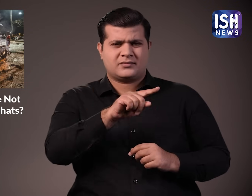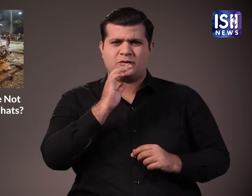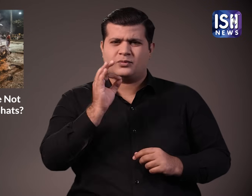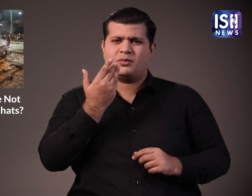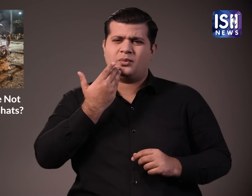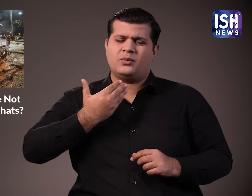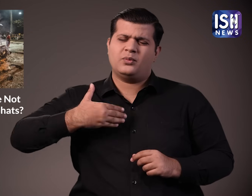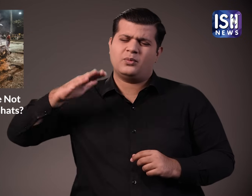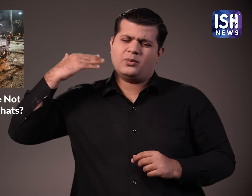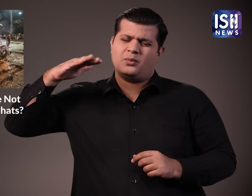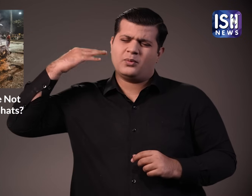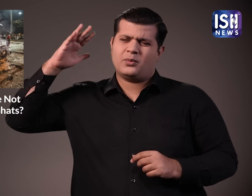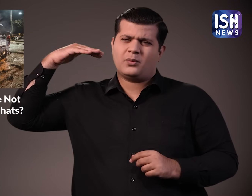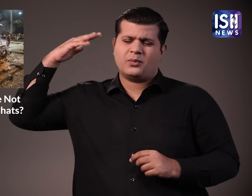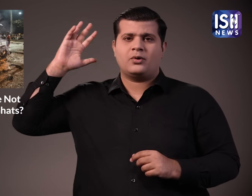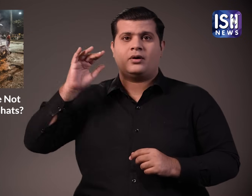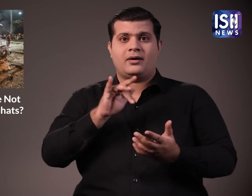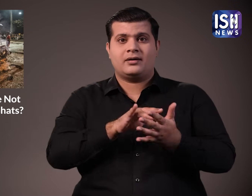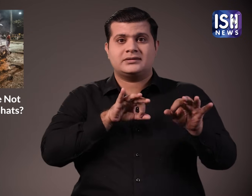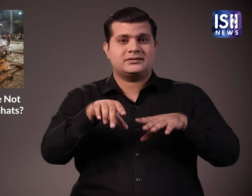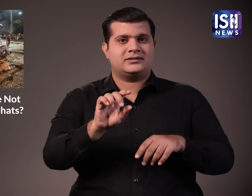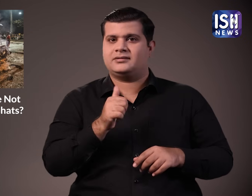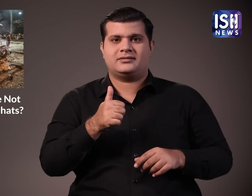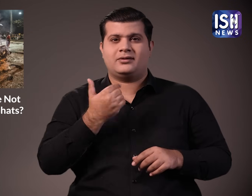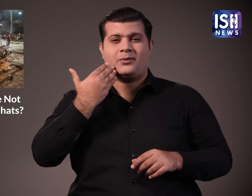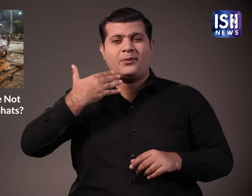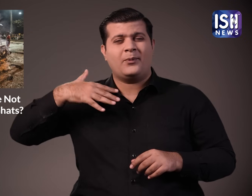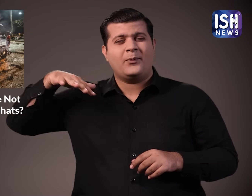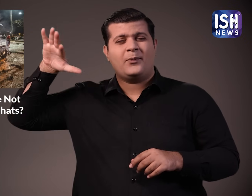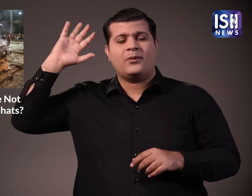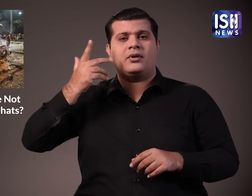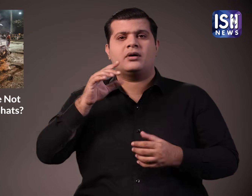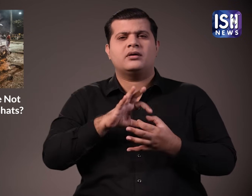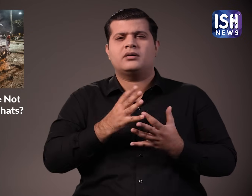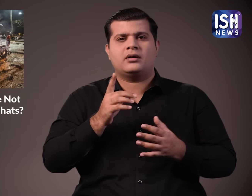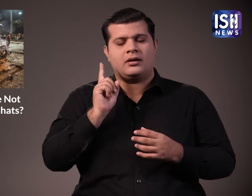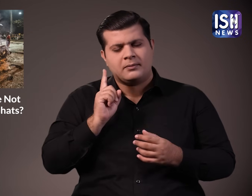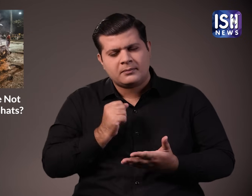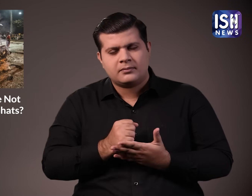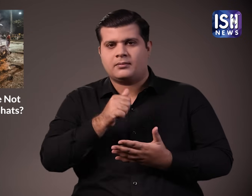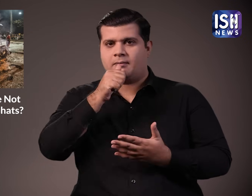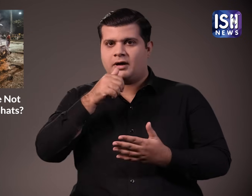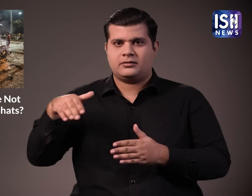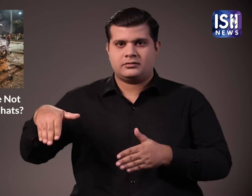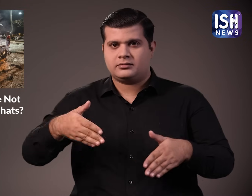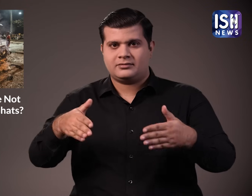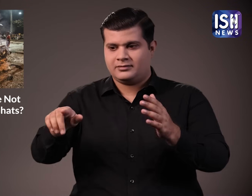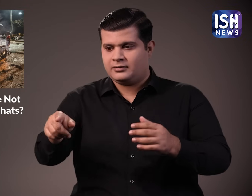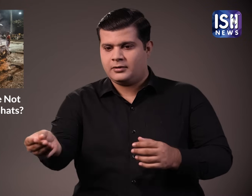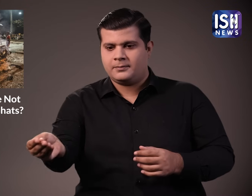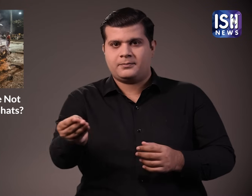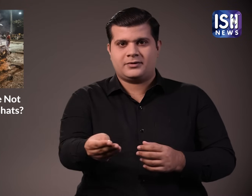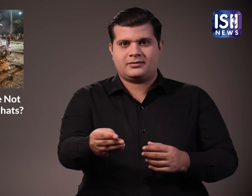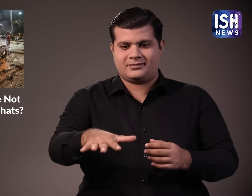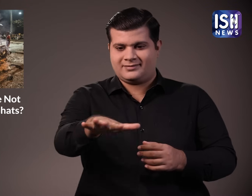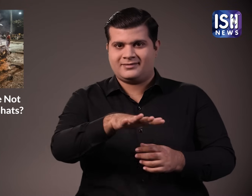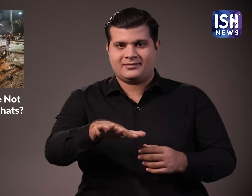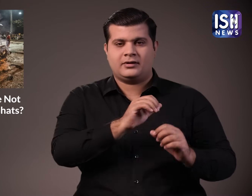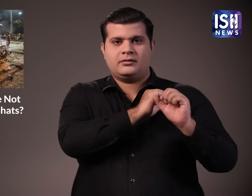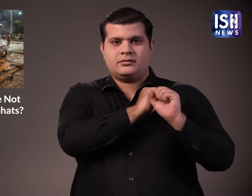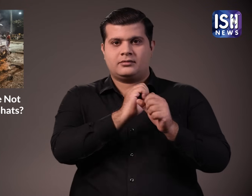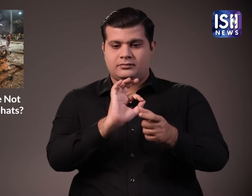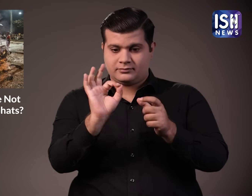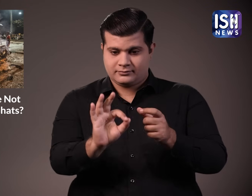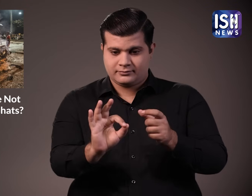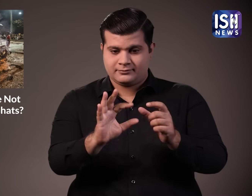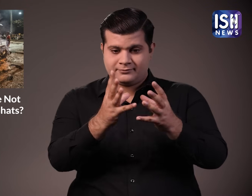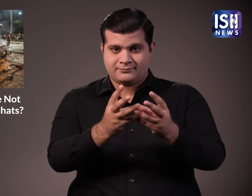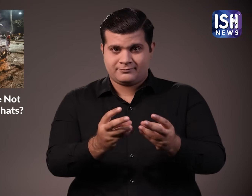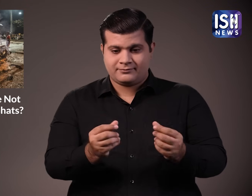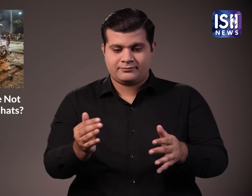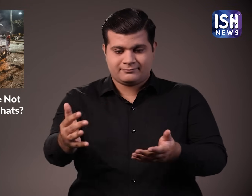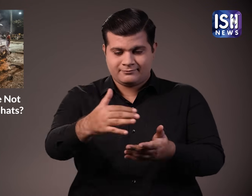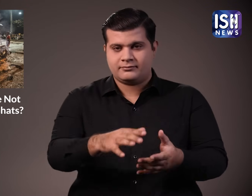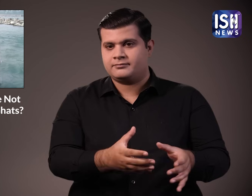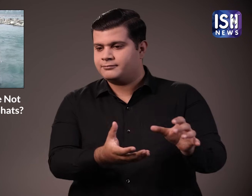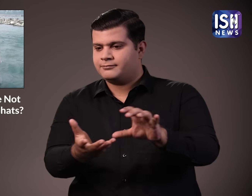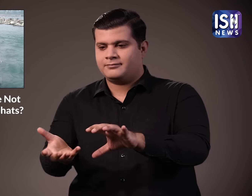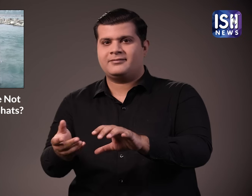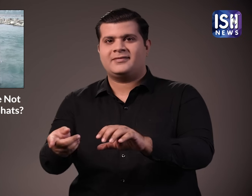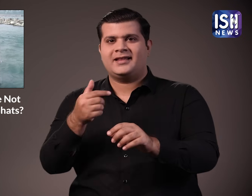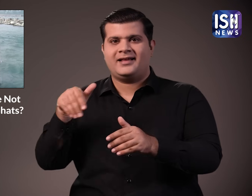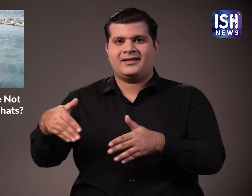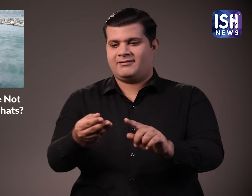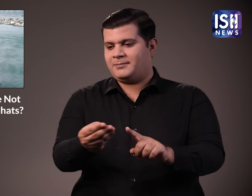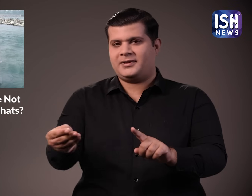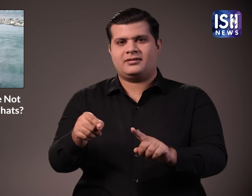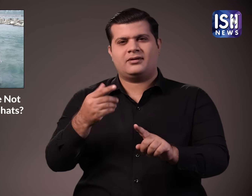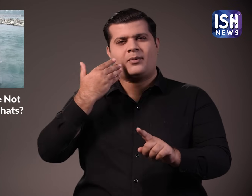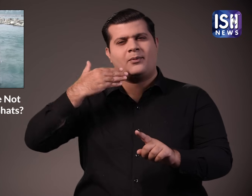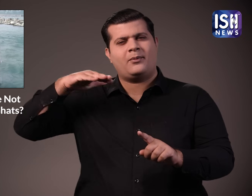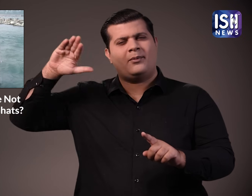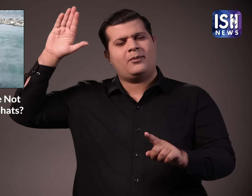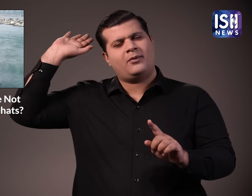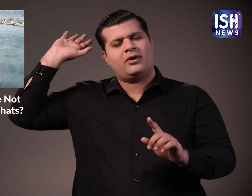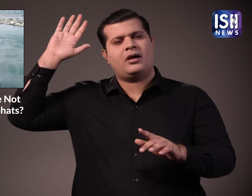Traditionally, shamshan ghats were built near water bodies so that ashes can be immersed after cremation.